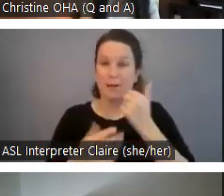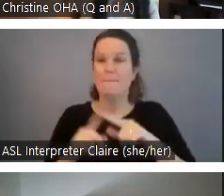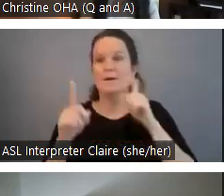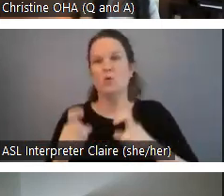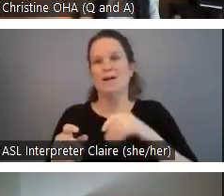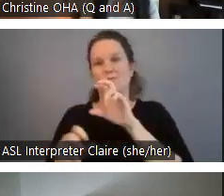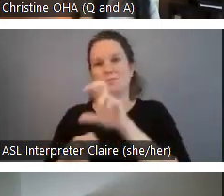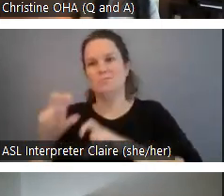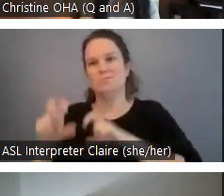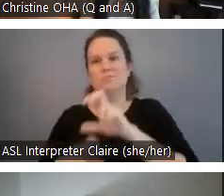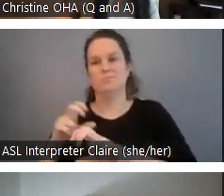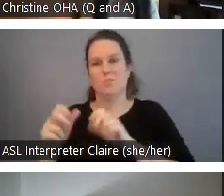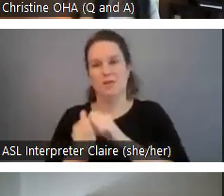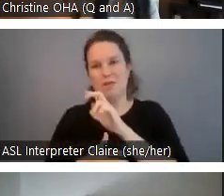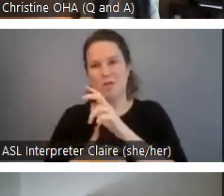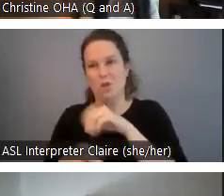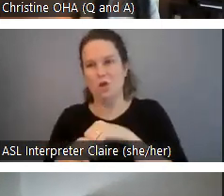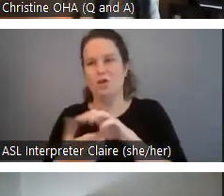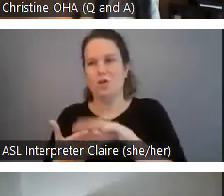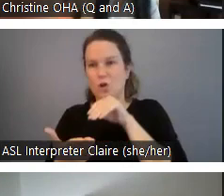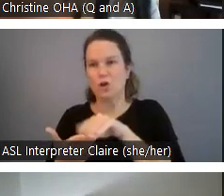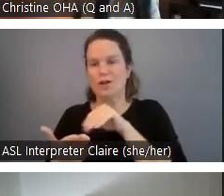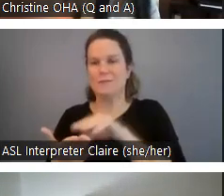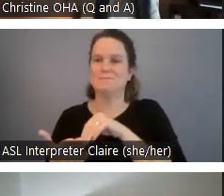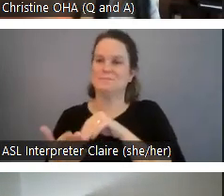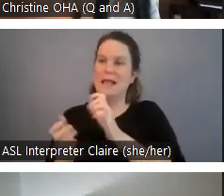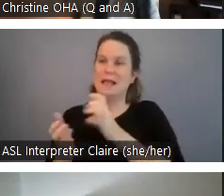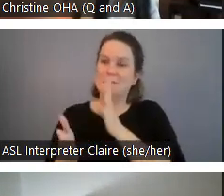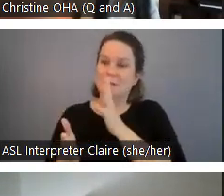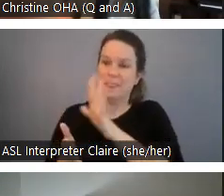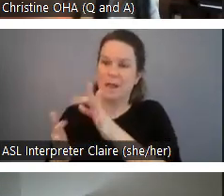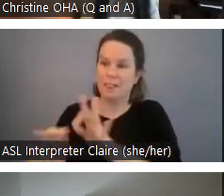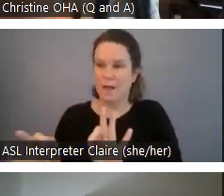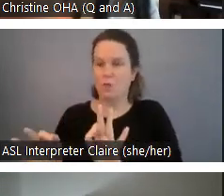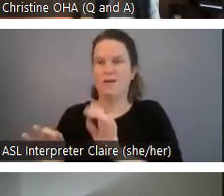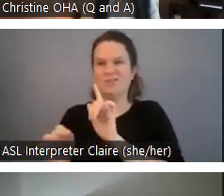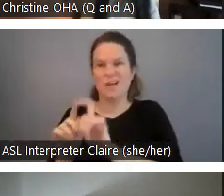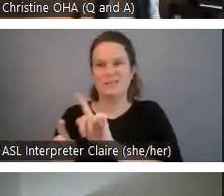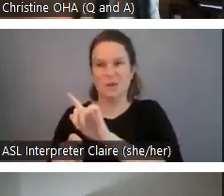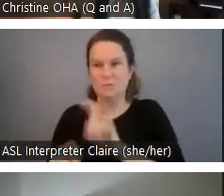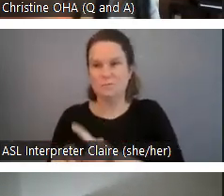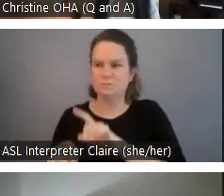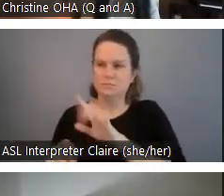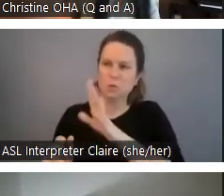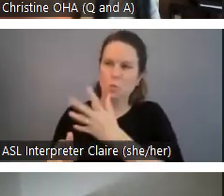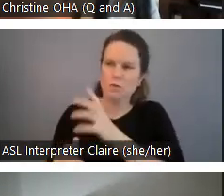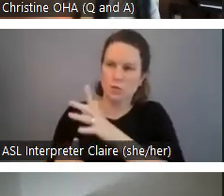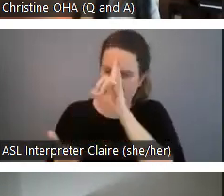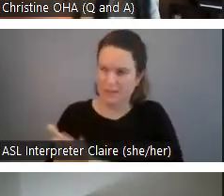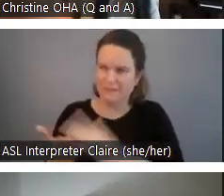in that learning- and so, speaking their language, and asking questions, and being explicit about what your beliefs are and what you're